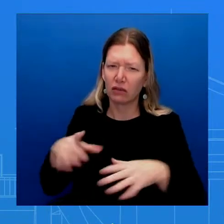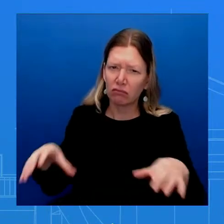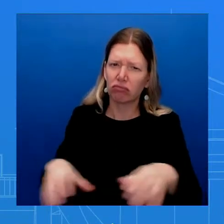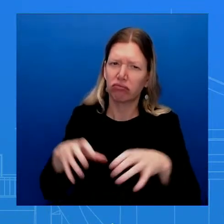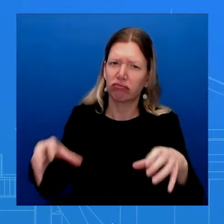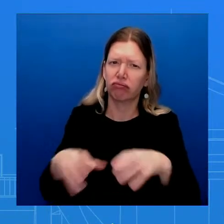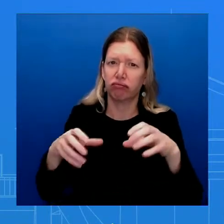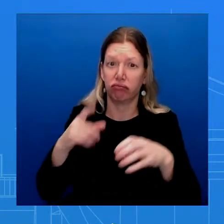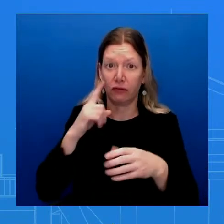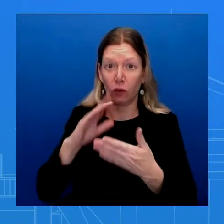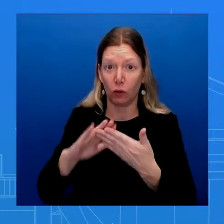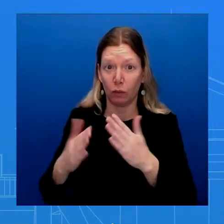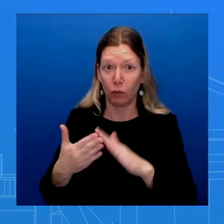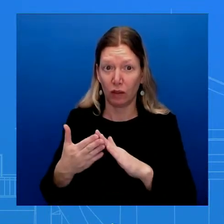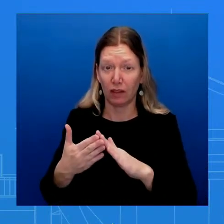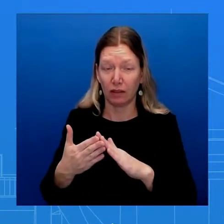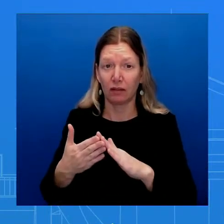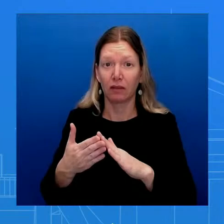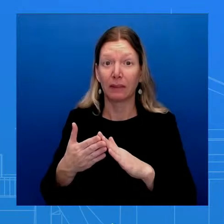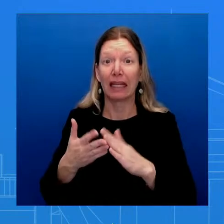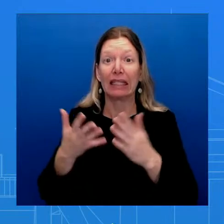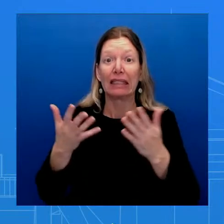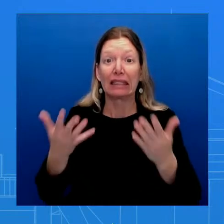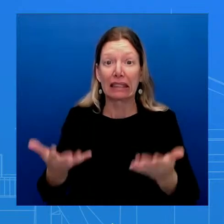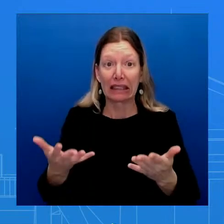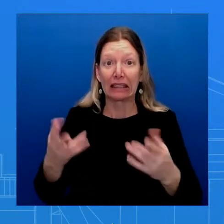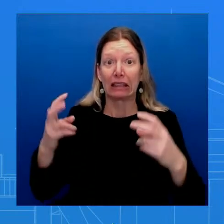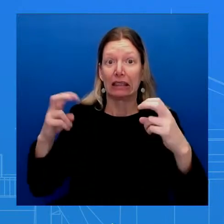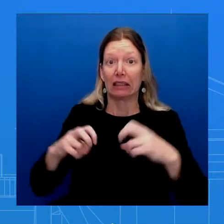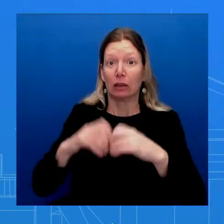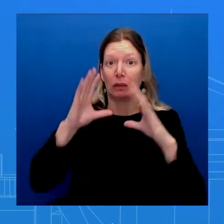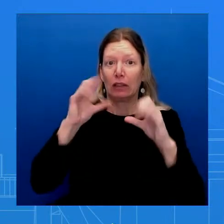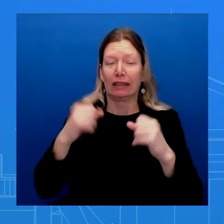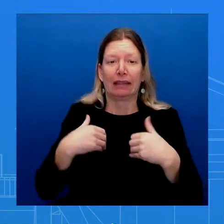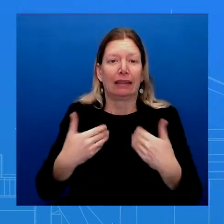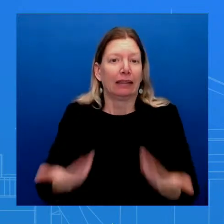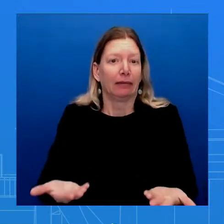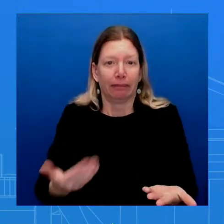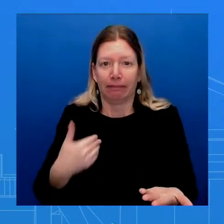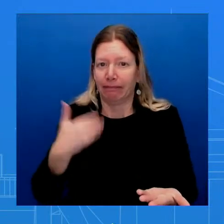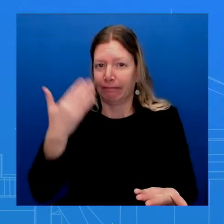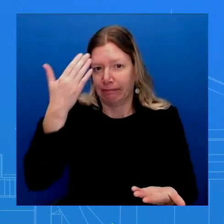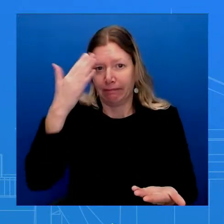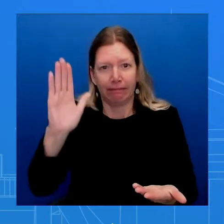certainly, I'm not aware of any meetings with -- with Mr. Wonder or any scheduled meetings.